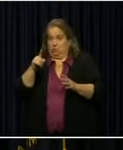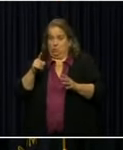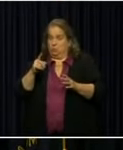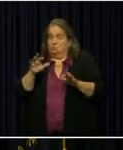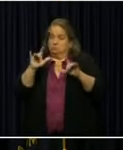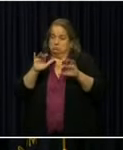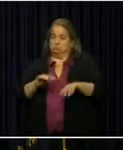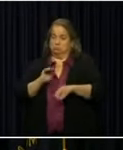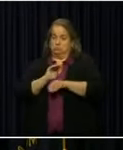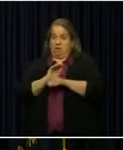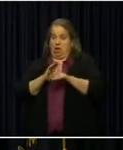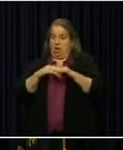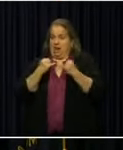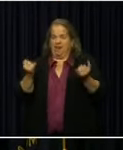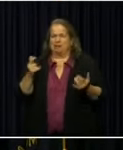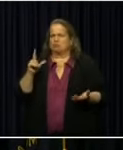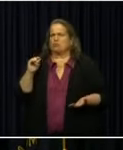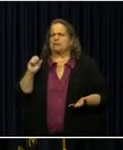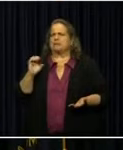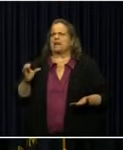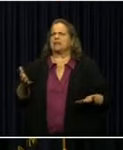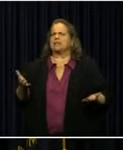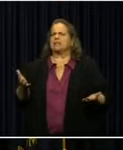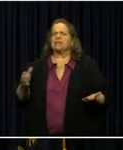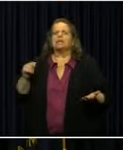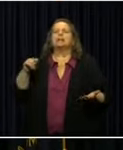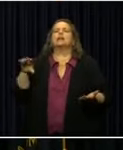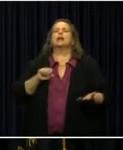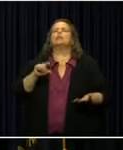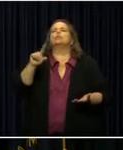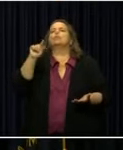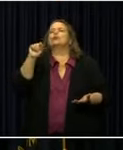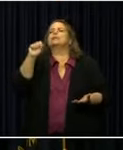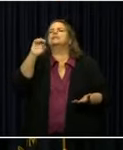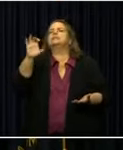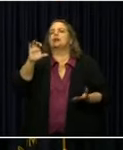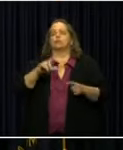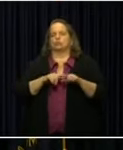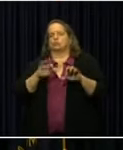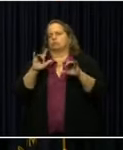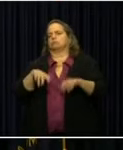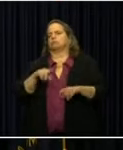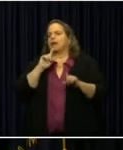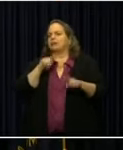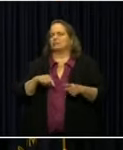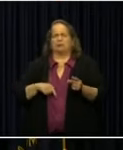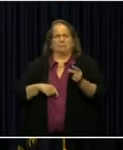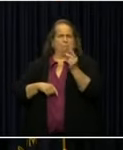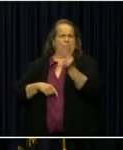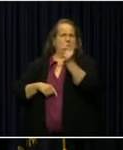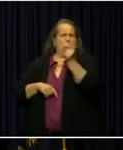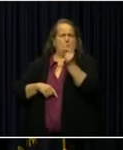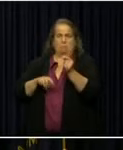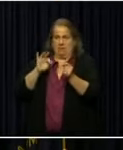ALL RIGHT. THIS IS MAYSVILLE COMMUNITY TECHNICAL COLLEGE. AGAIN, WE HAVE SEEN MORE